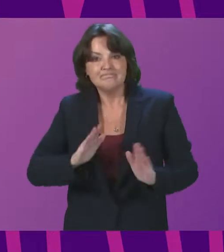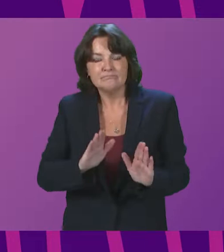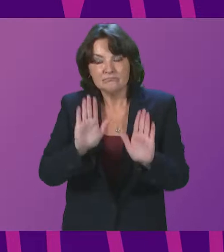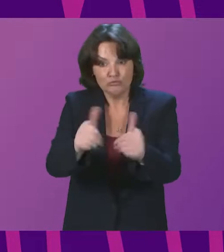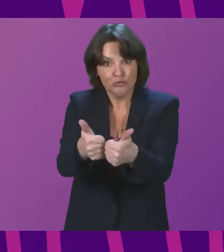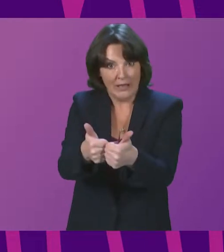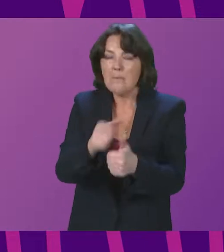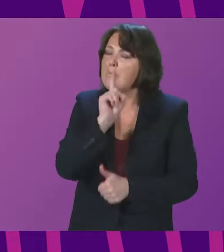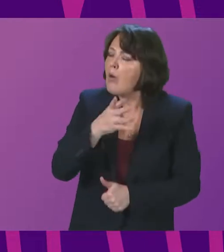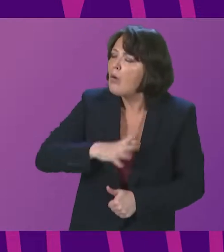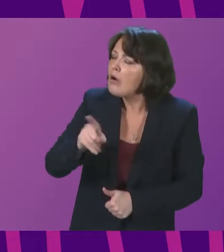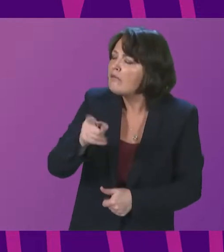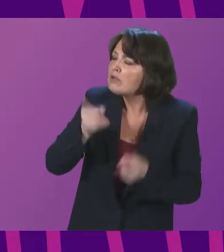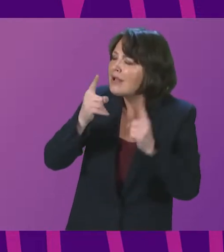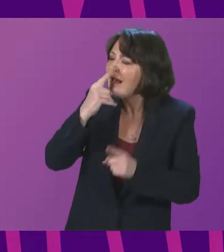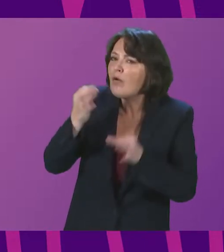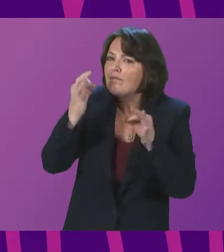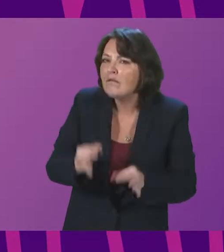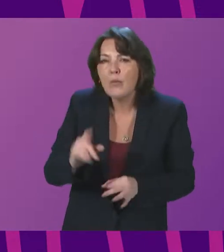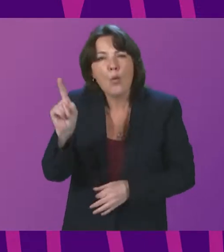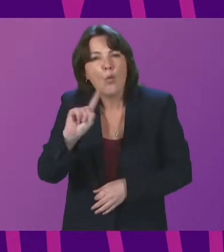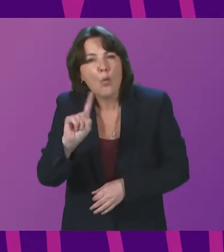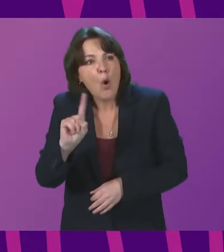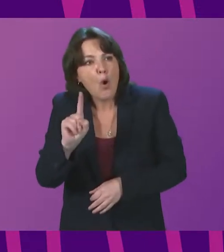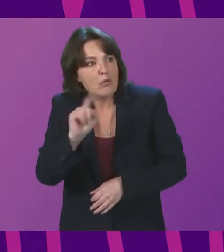Will the First Minister confirm how much recipients in Scotland already receive compared with